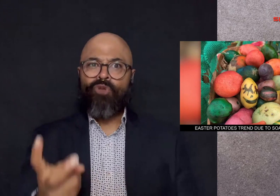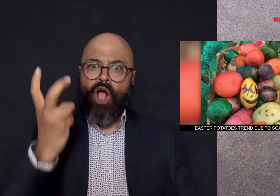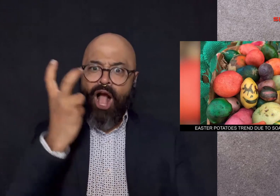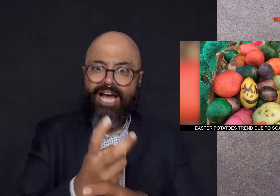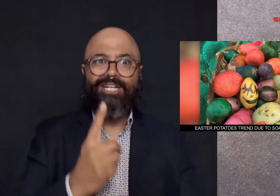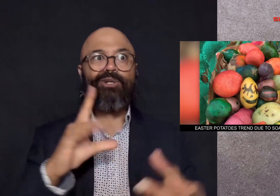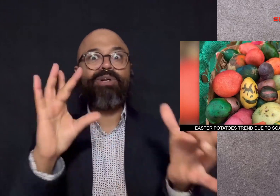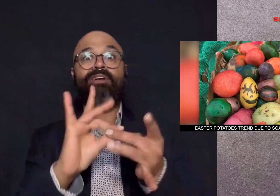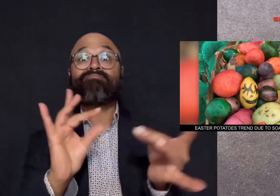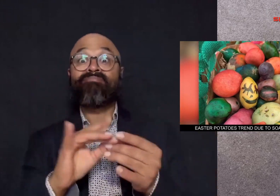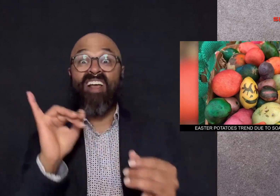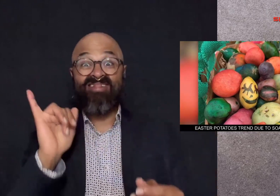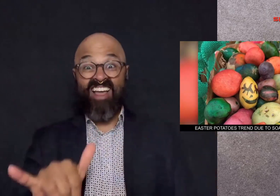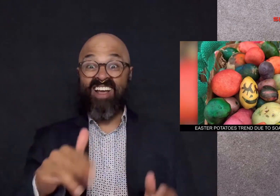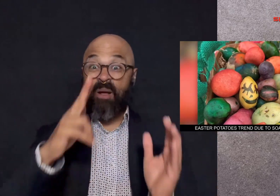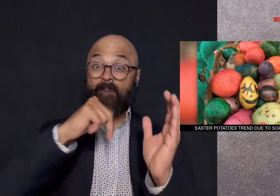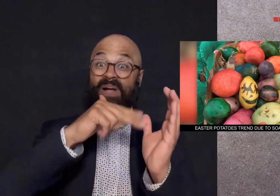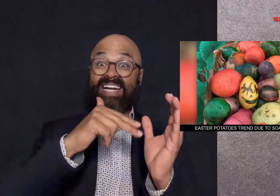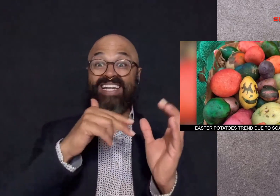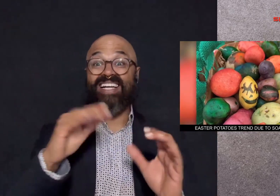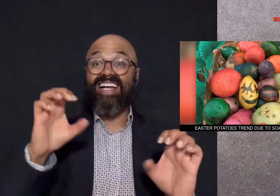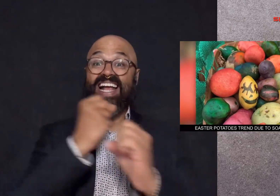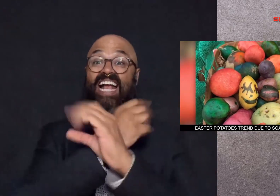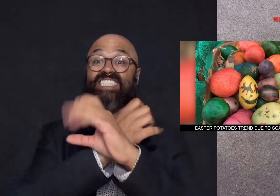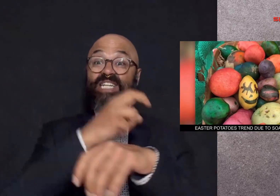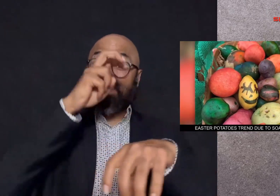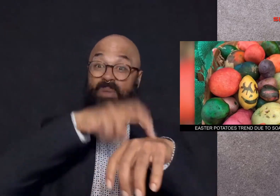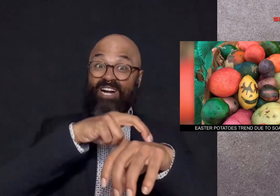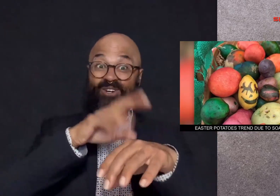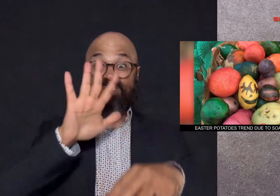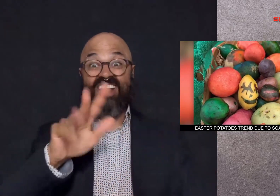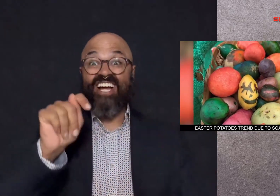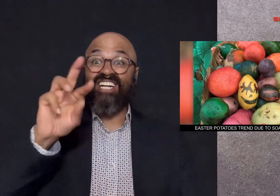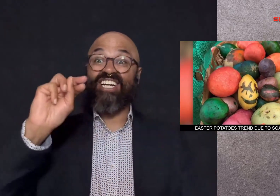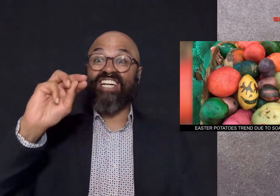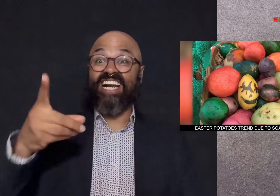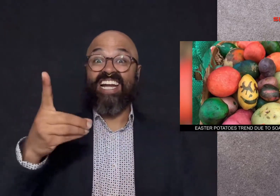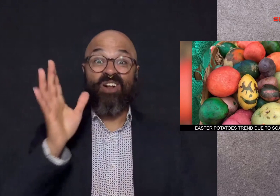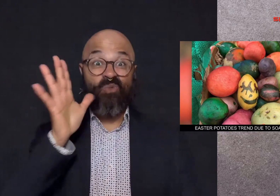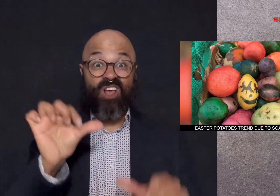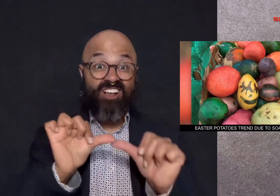at this point though it's hard to say if the painting of Easter potatoes trend will continue